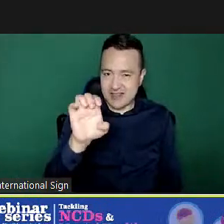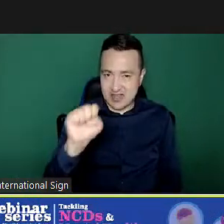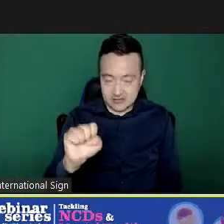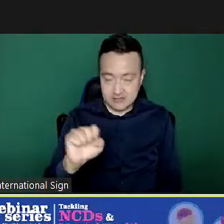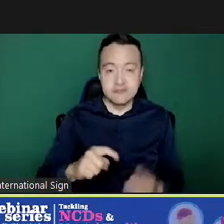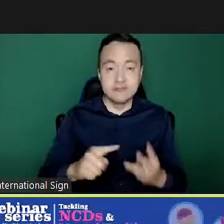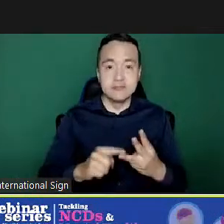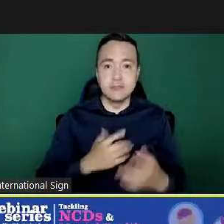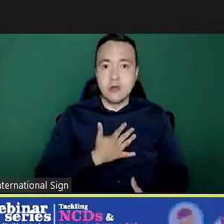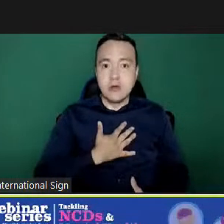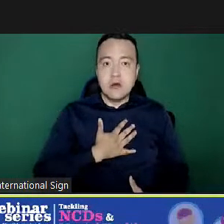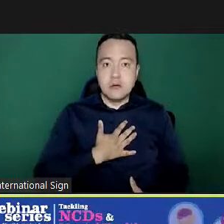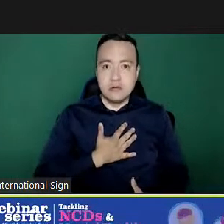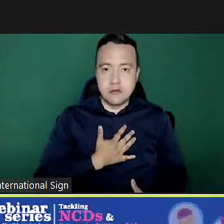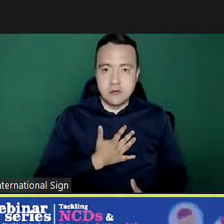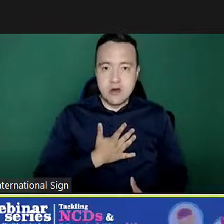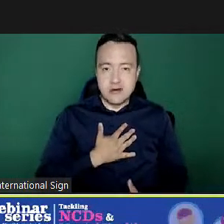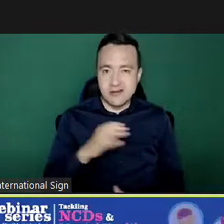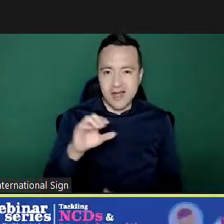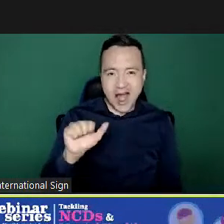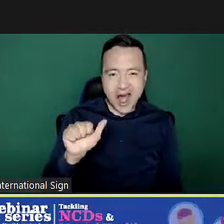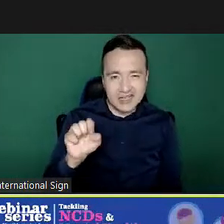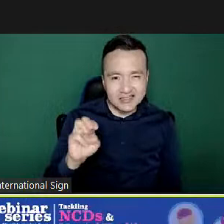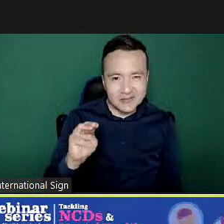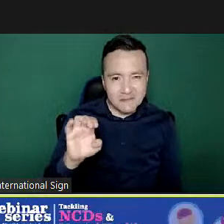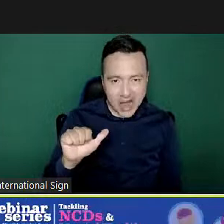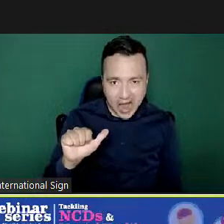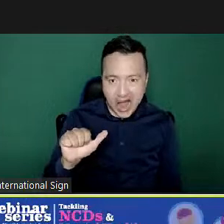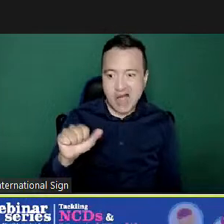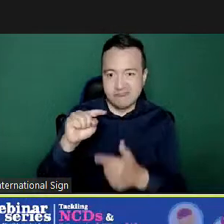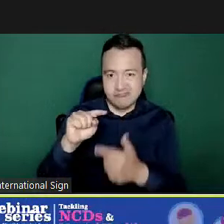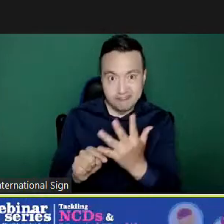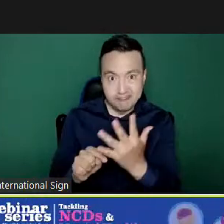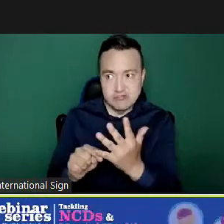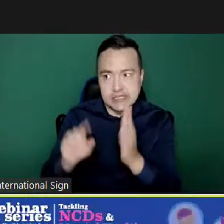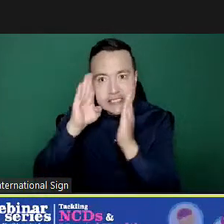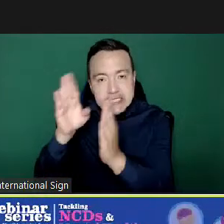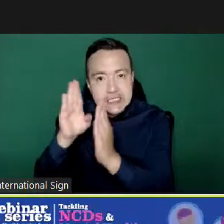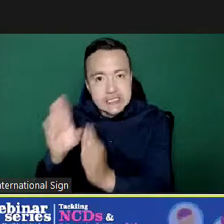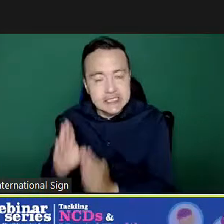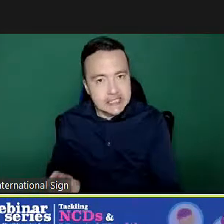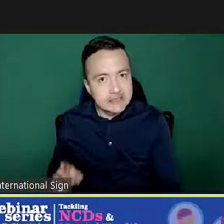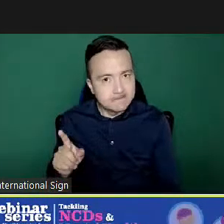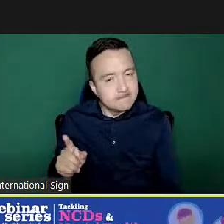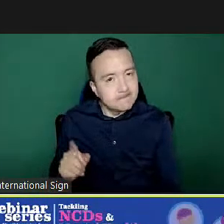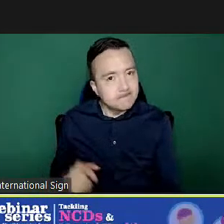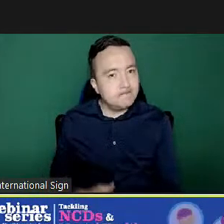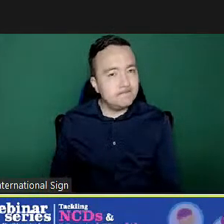However, the COVID-19 pandemic, in addition to being a